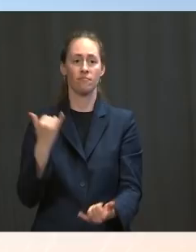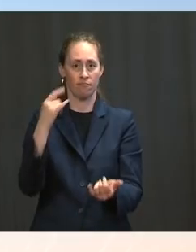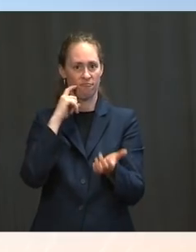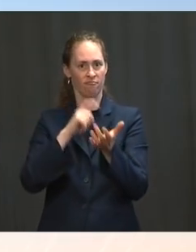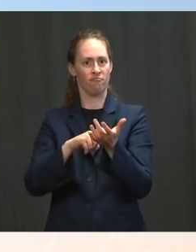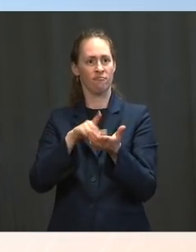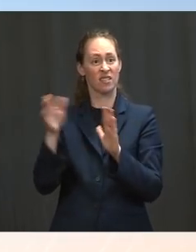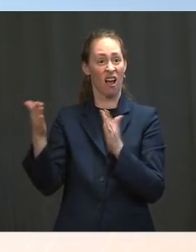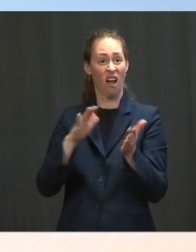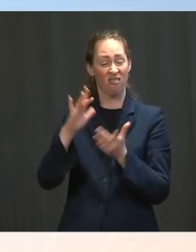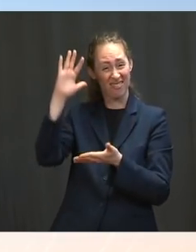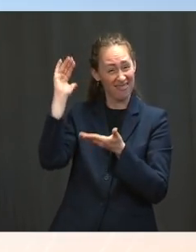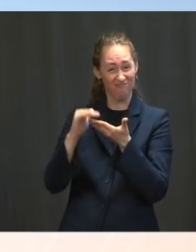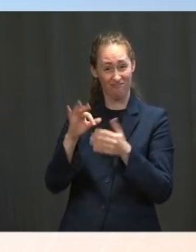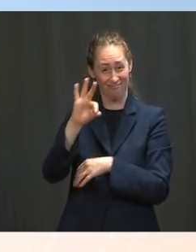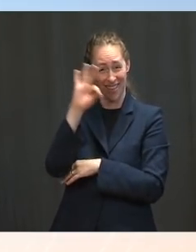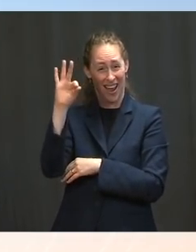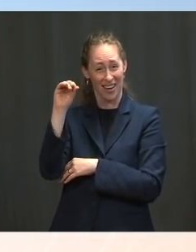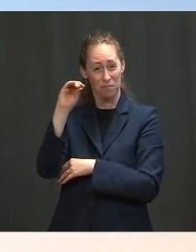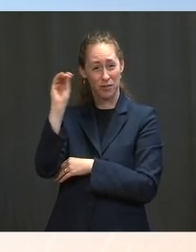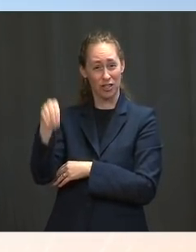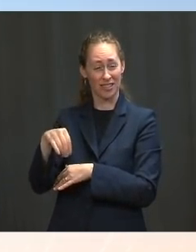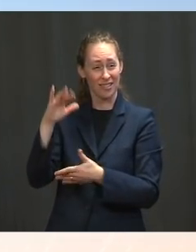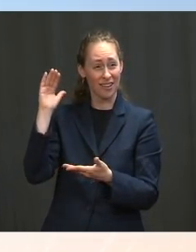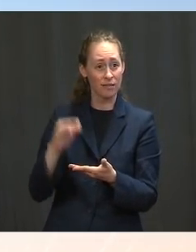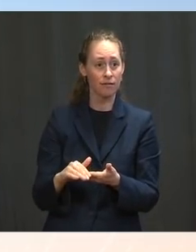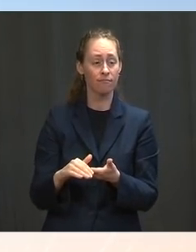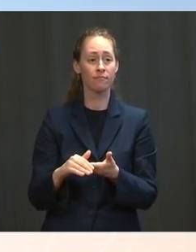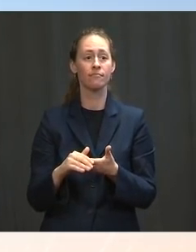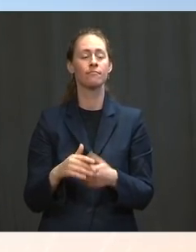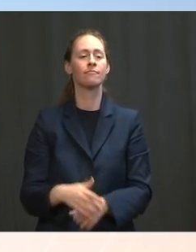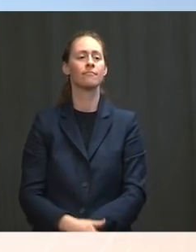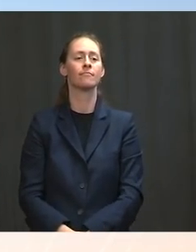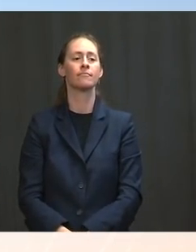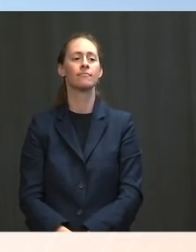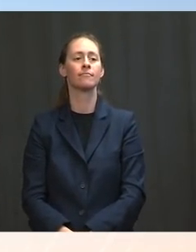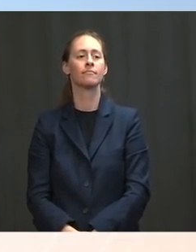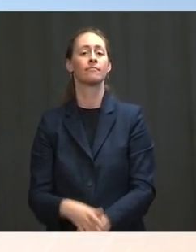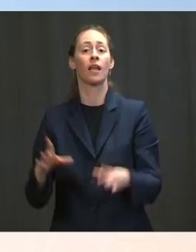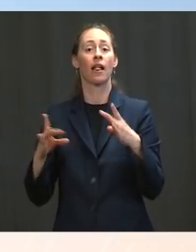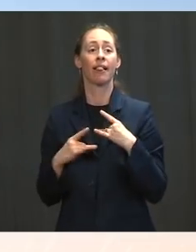And we've reduced the -- the COVID rate by more than 90 percent.